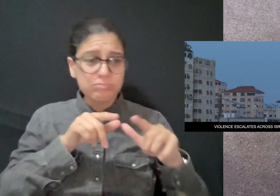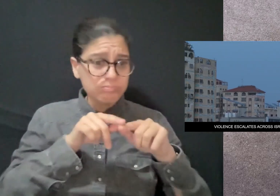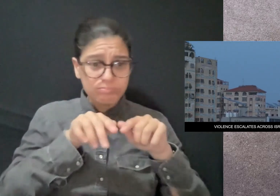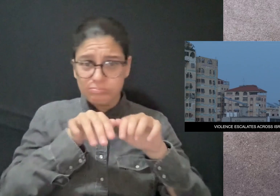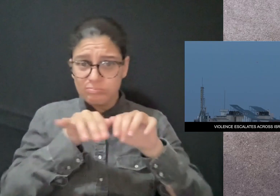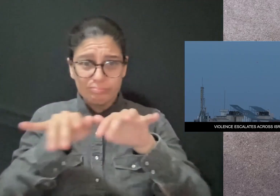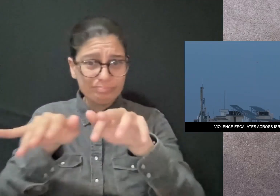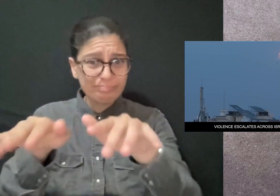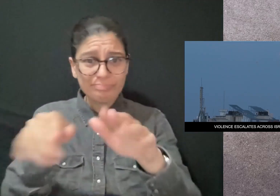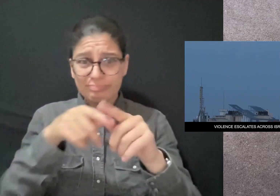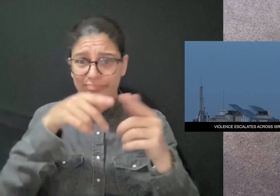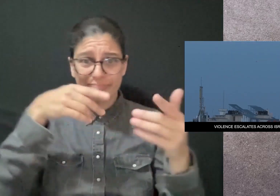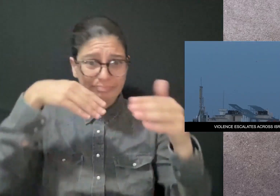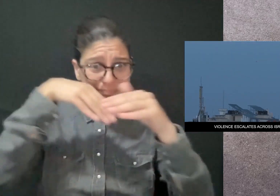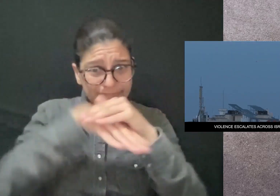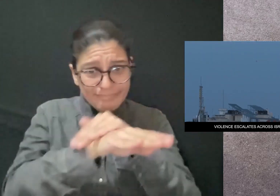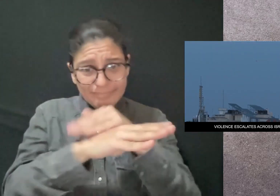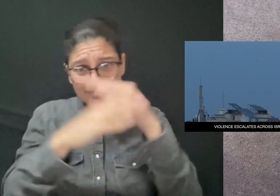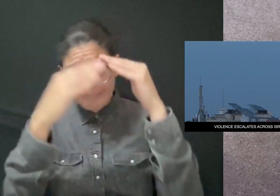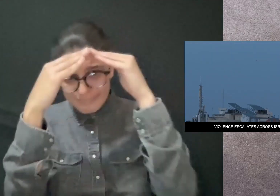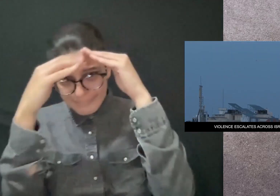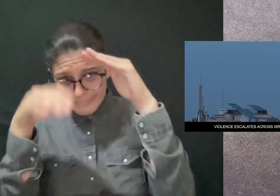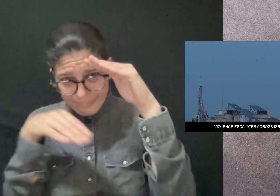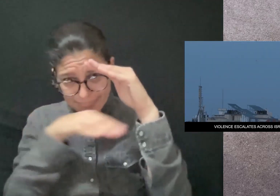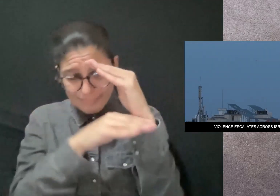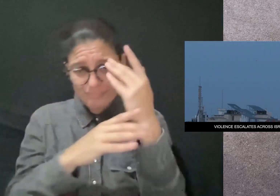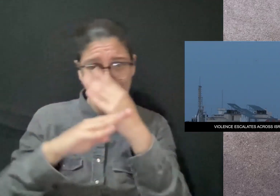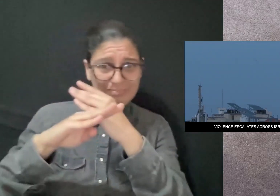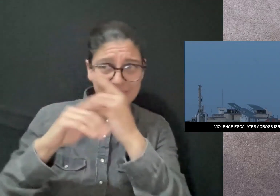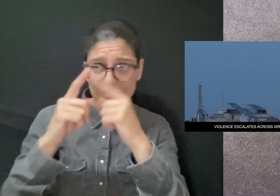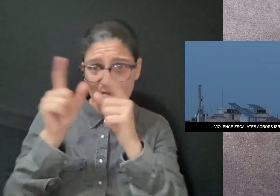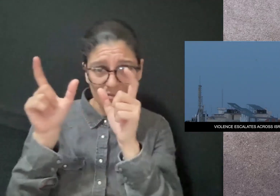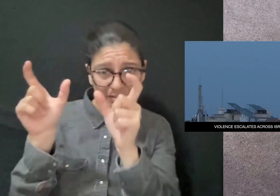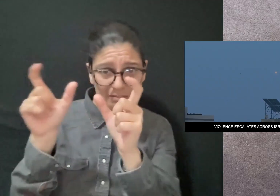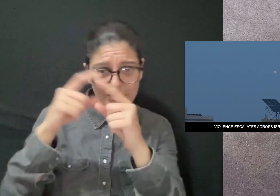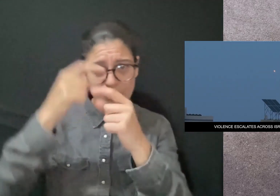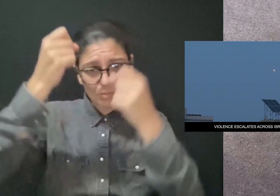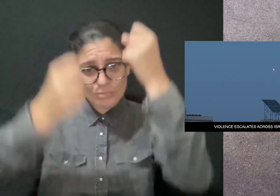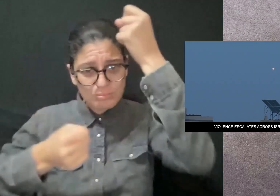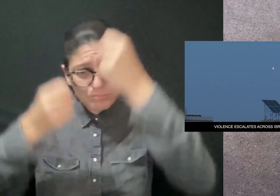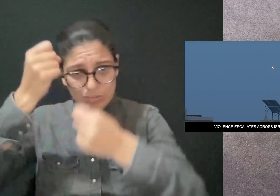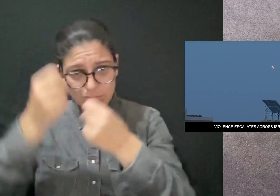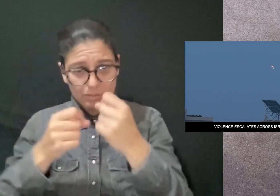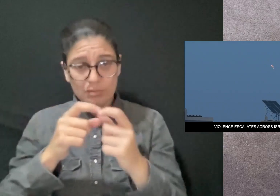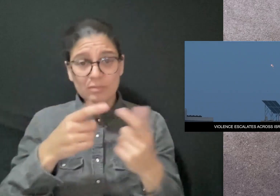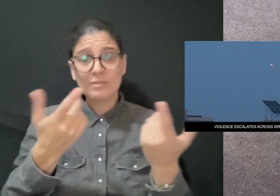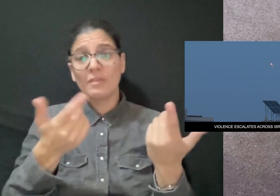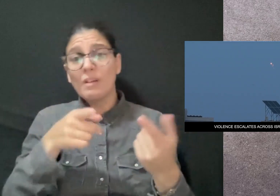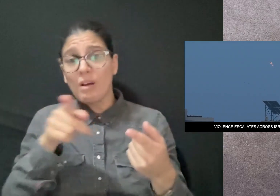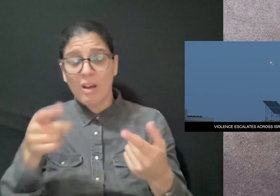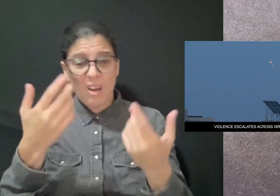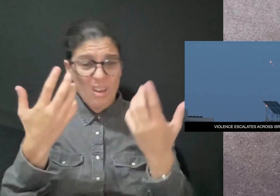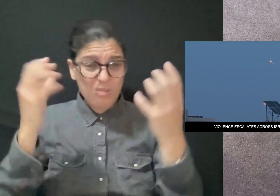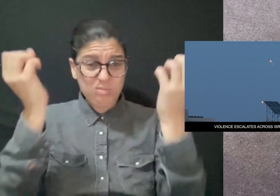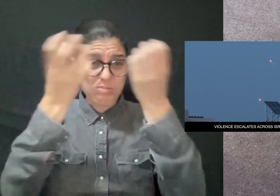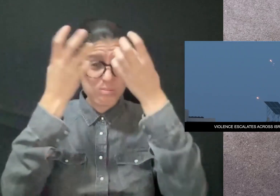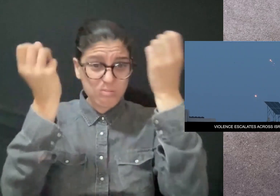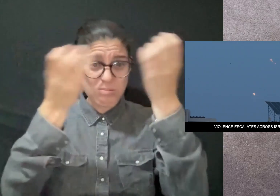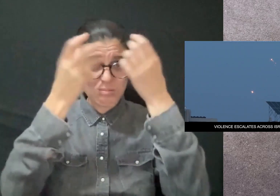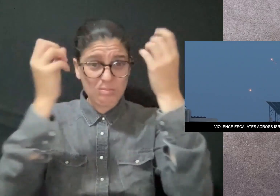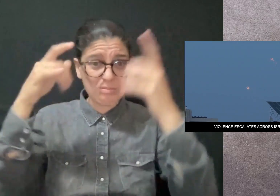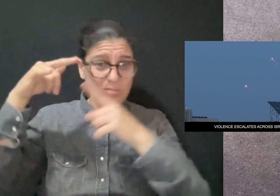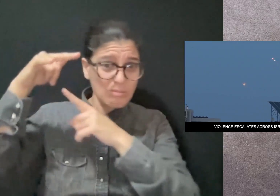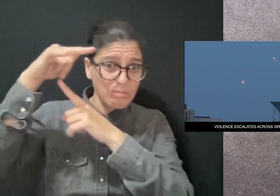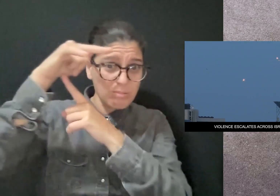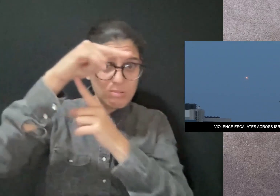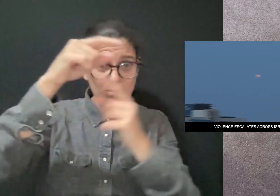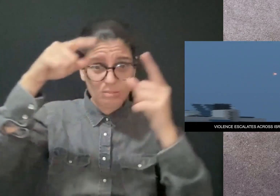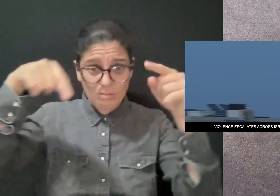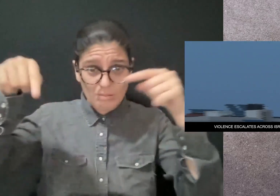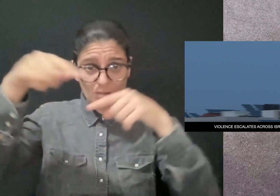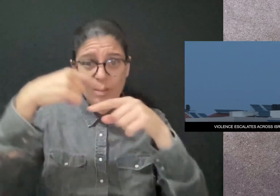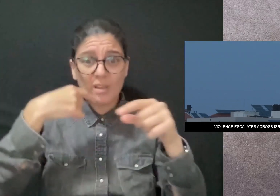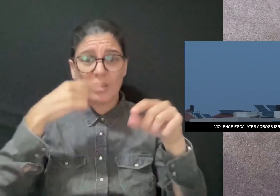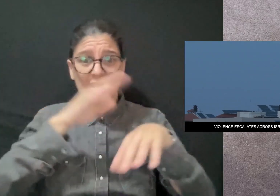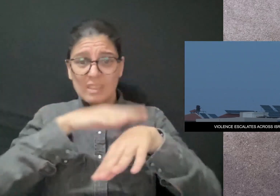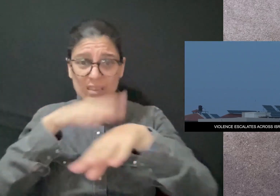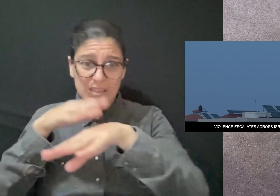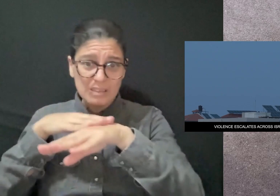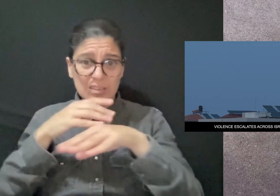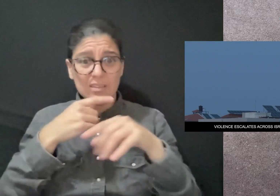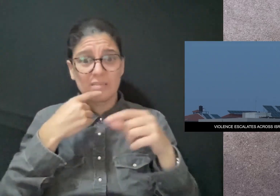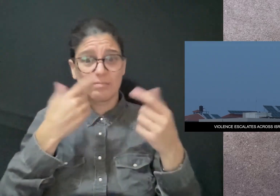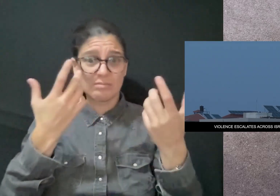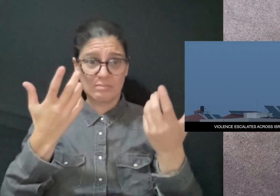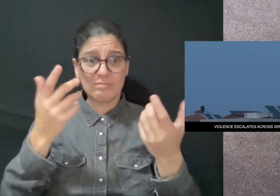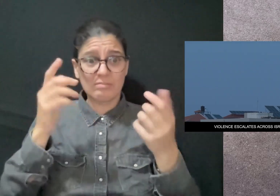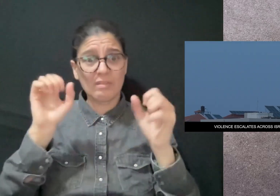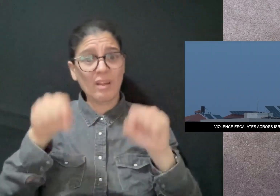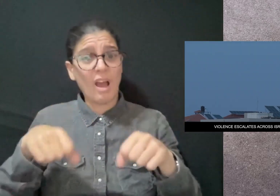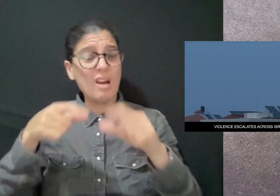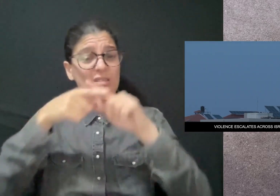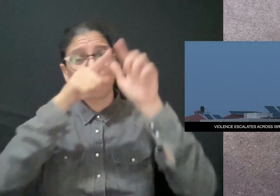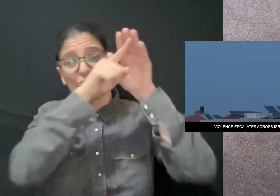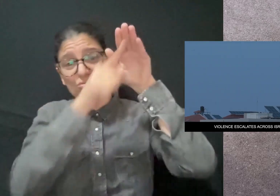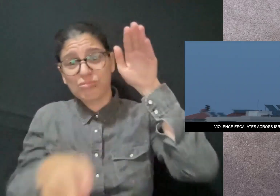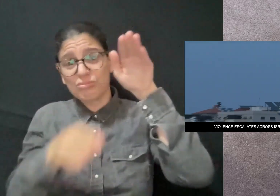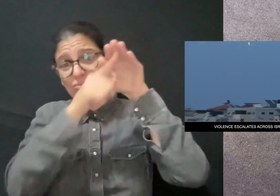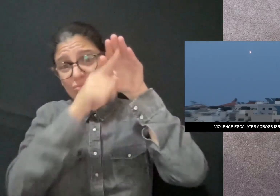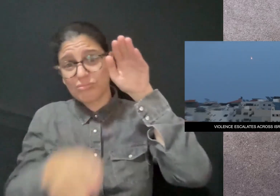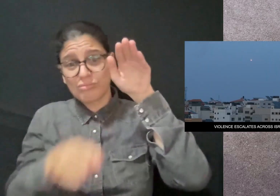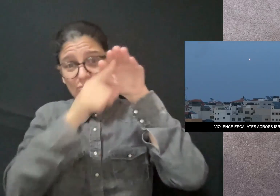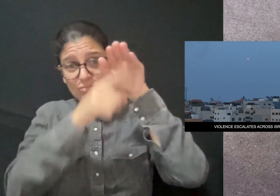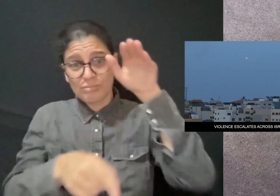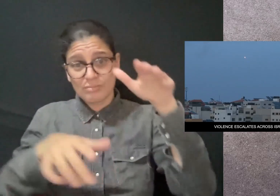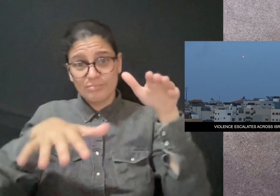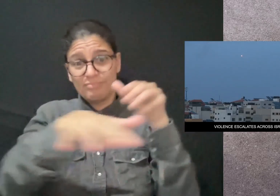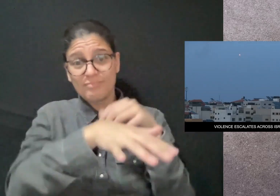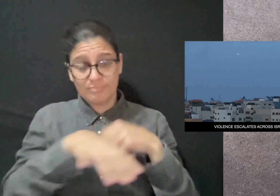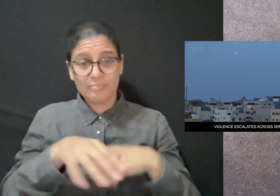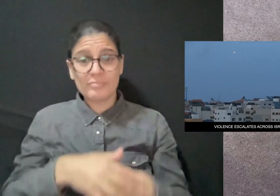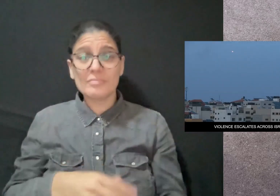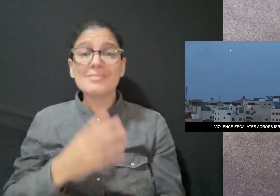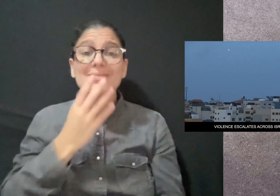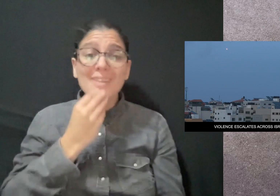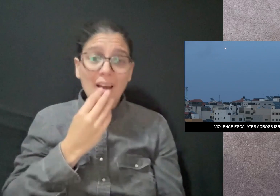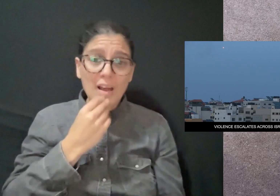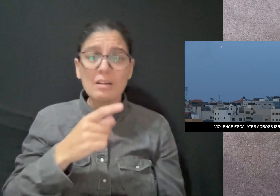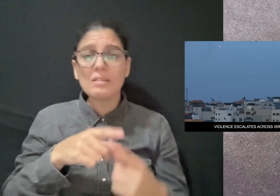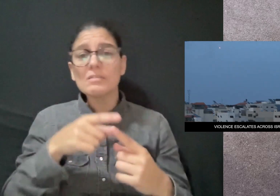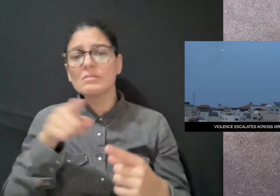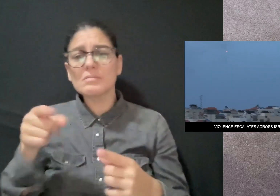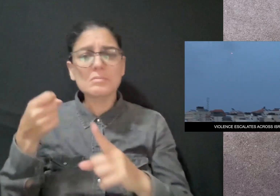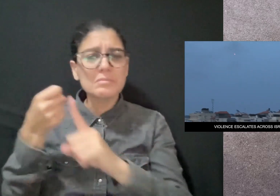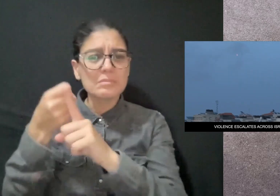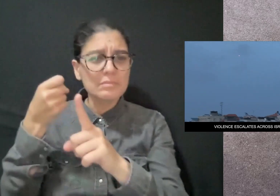for cover in bomb shelters as air sirens warned of incoming rocket fire